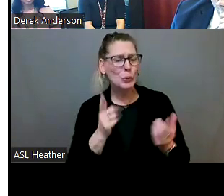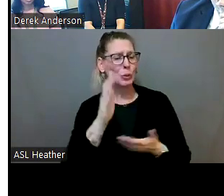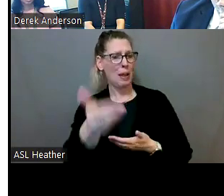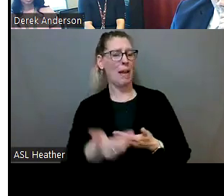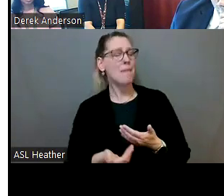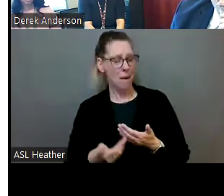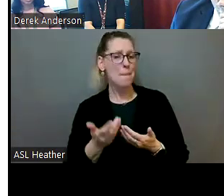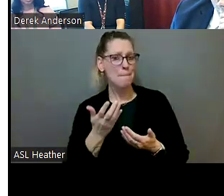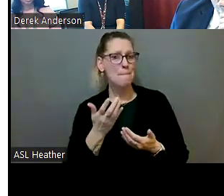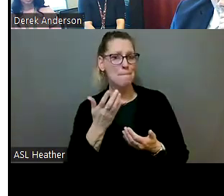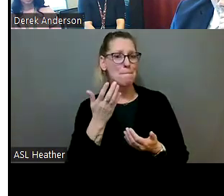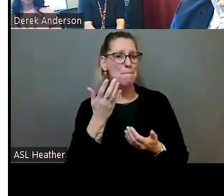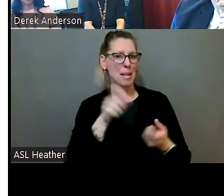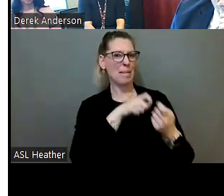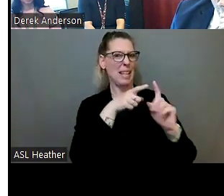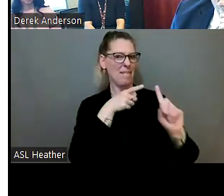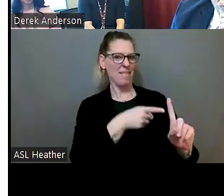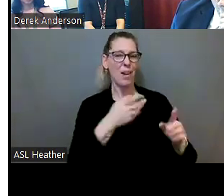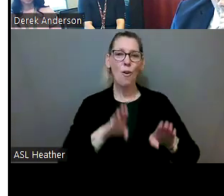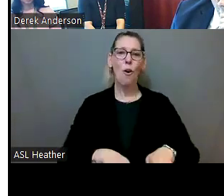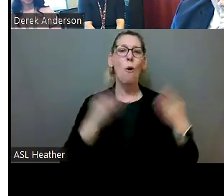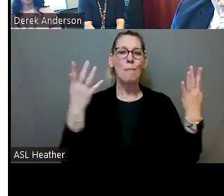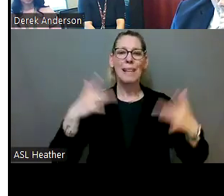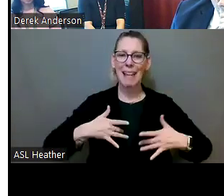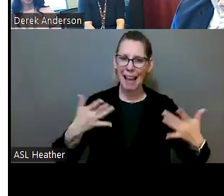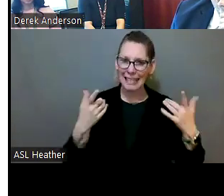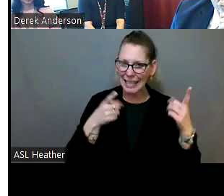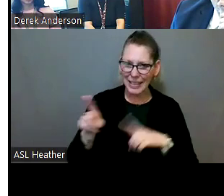what are our opening kind of activities where we're helping people think about